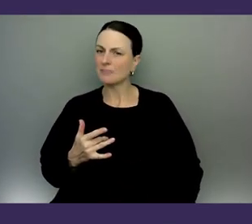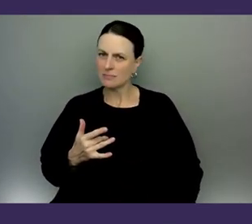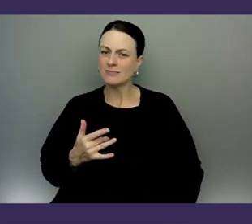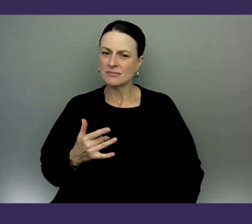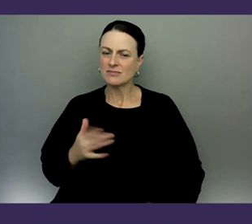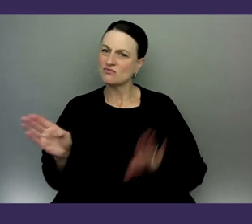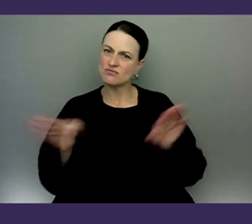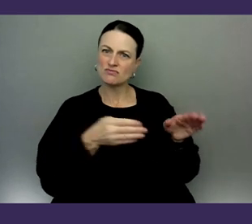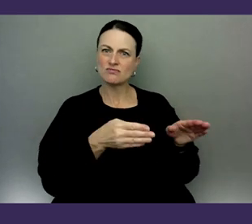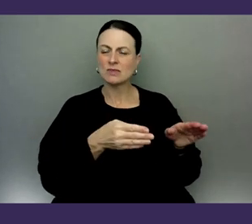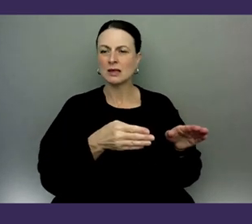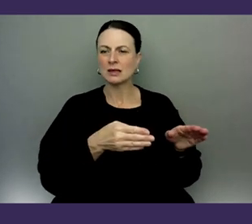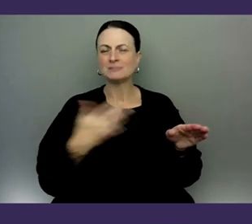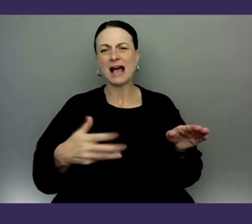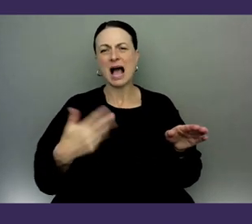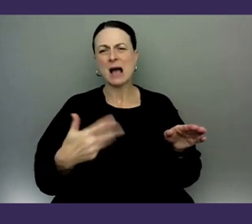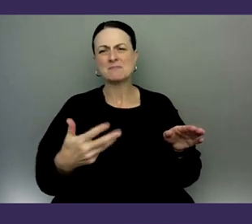towards not presuming competence